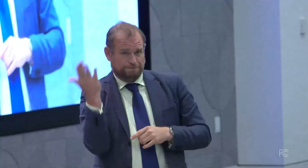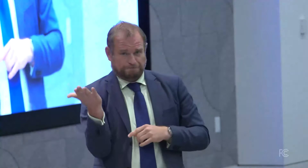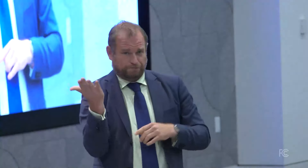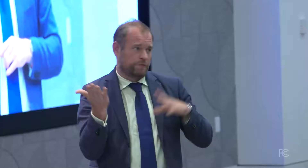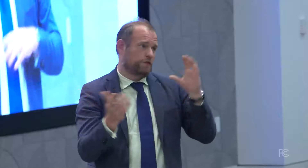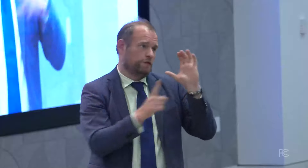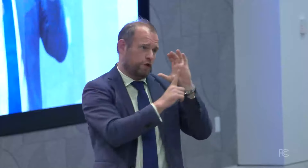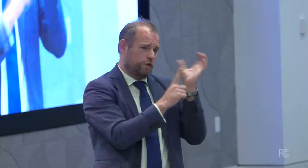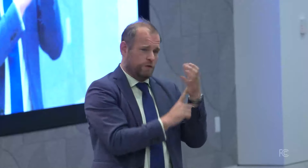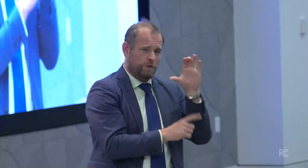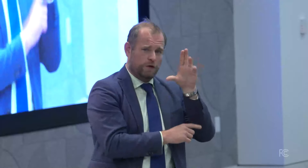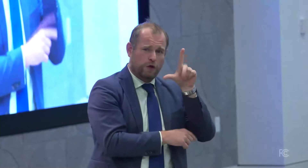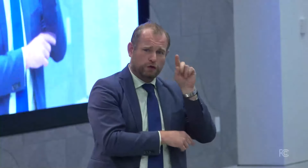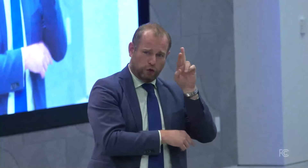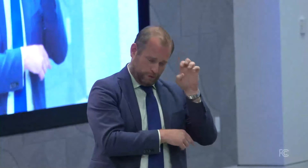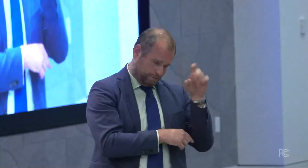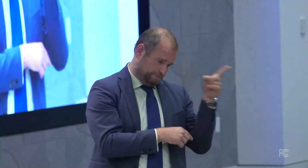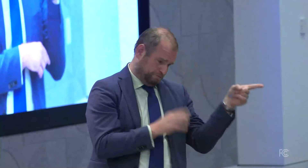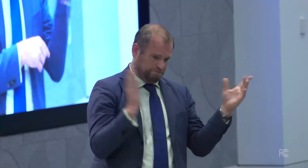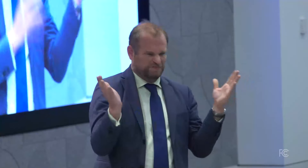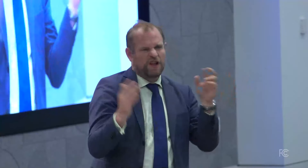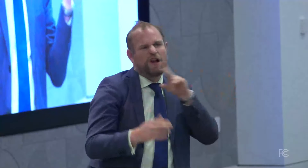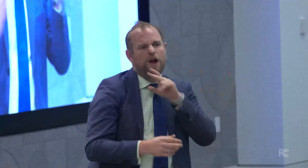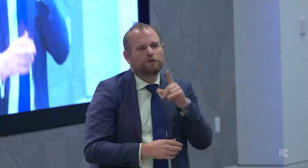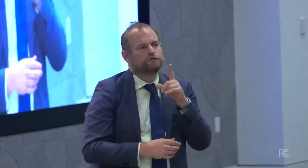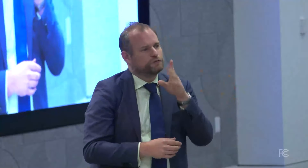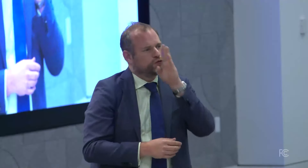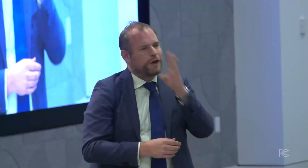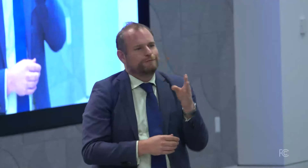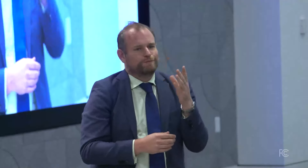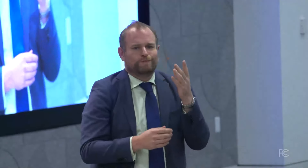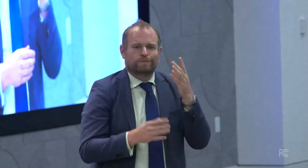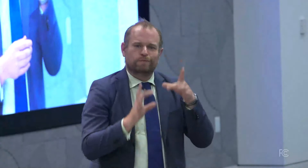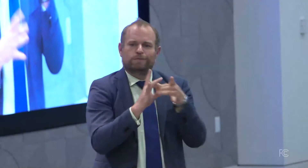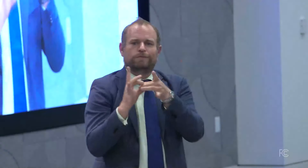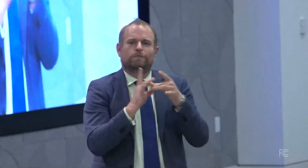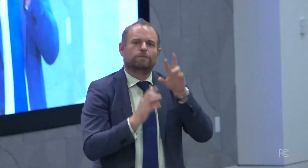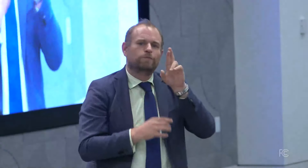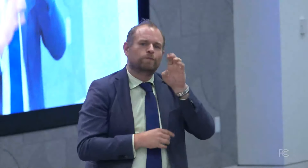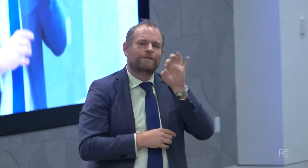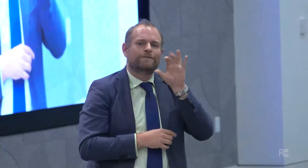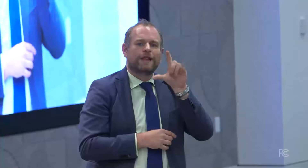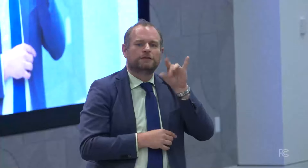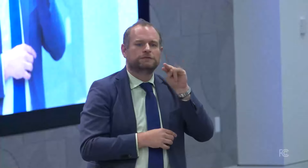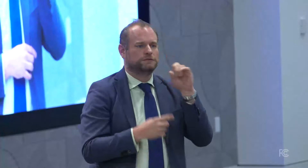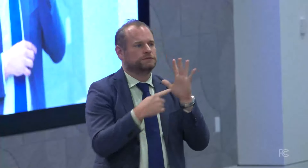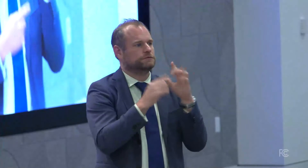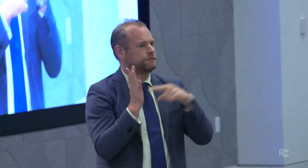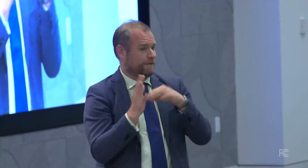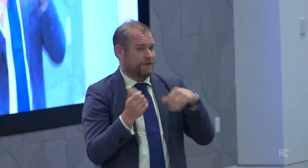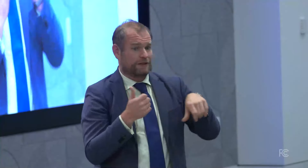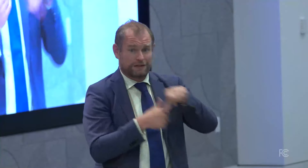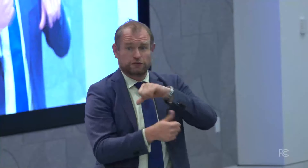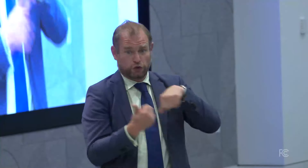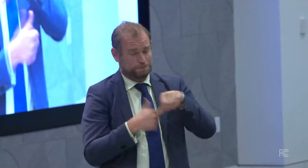AND THE PROGRAMMING ASSOCIATED WITH THAT. AND I'M VERY INVESTED IN THE